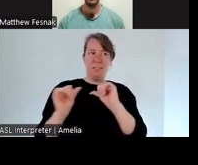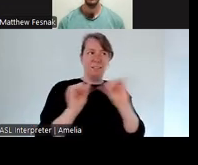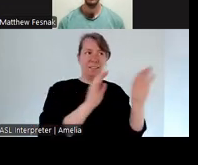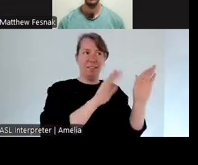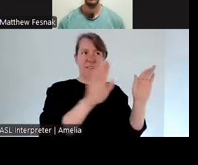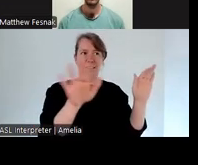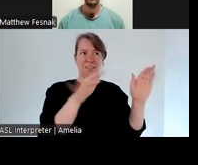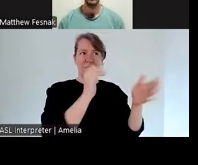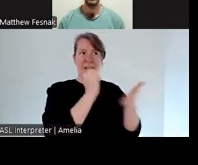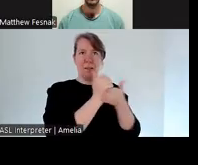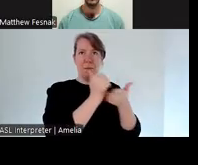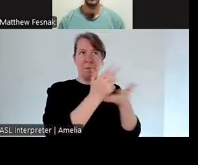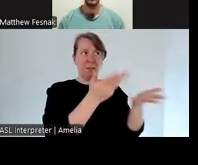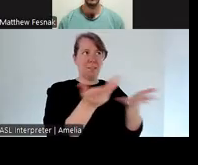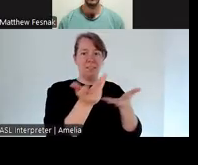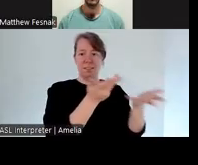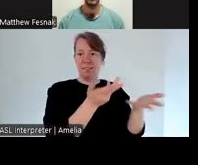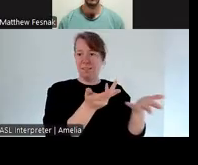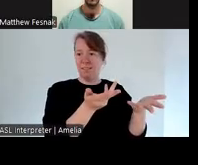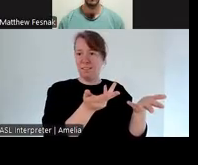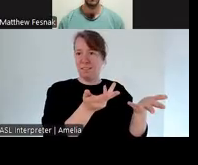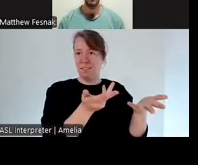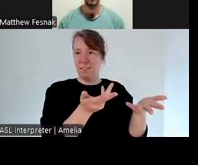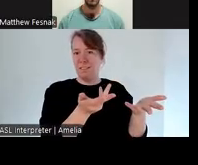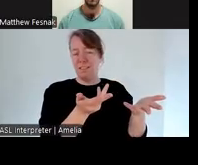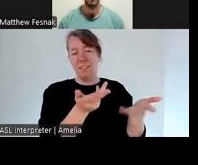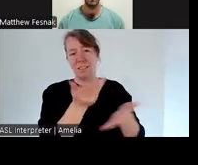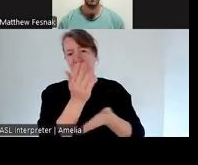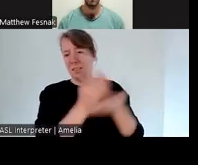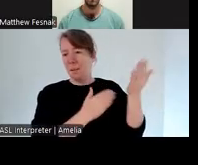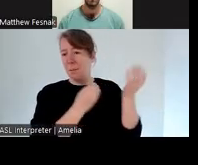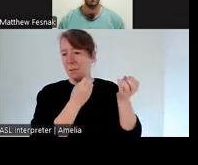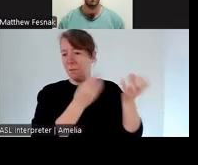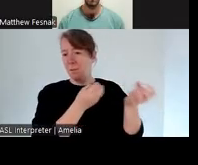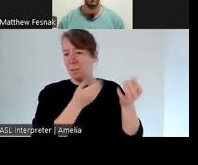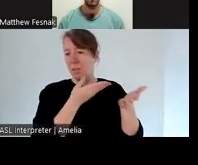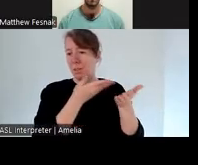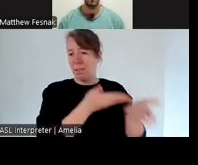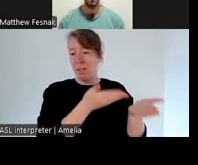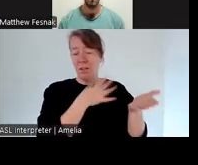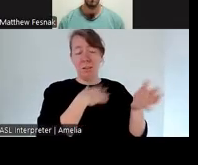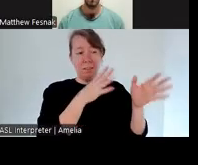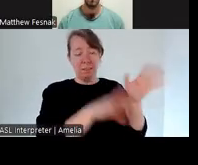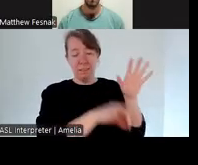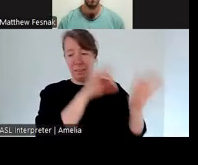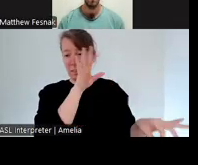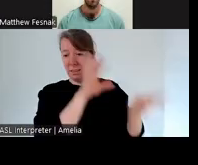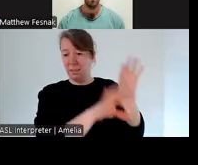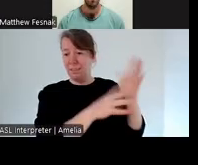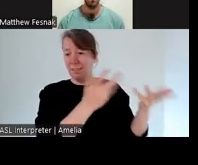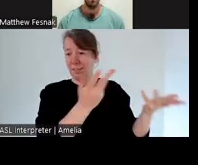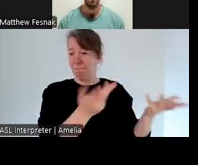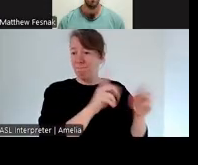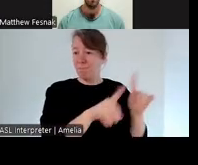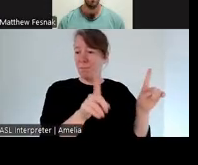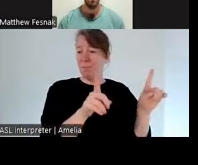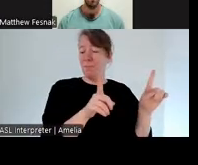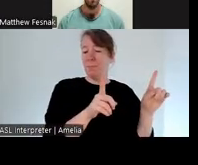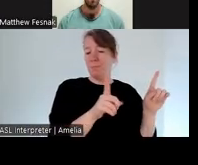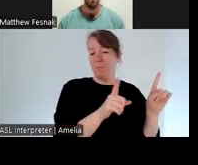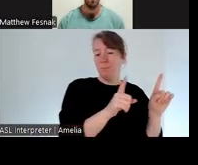there's like some information out there but um, I guess what I was looking,